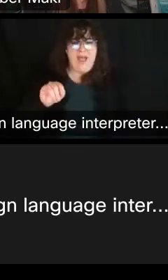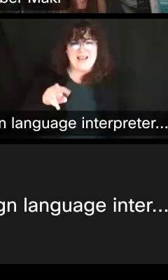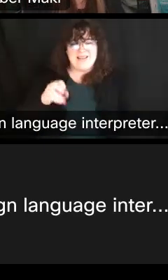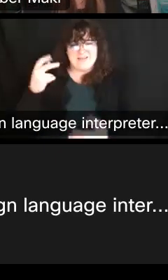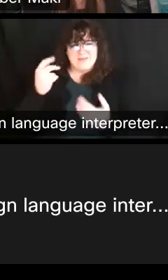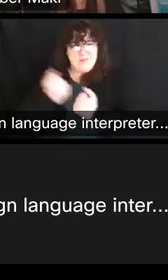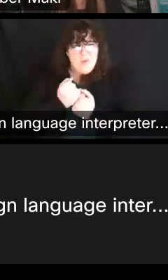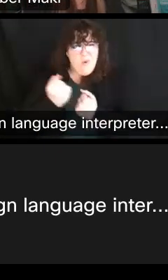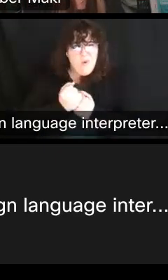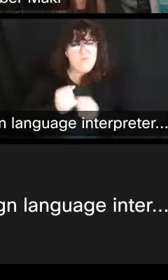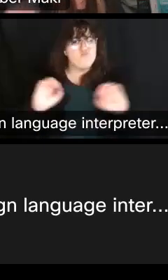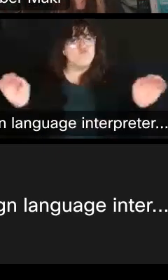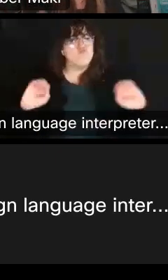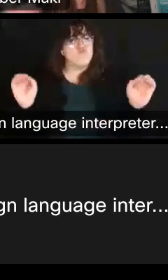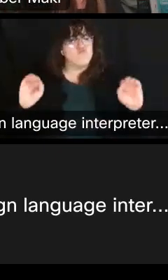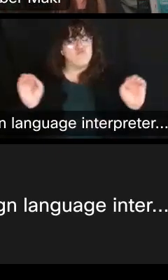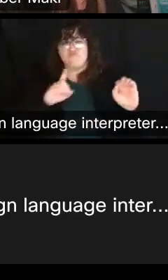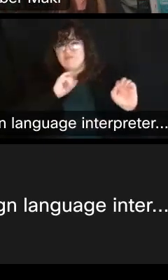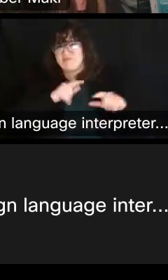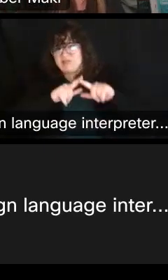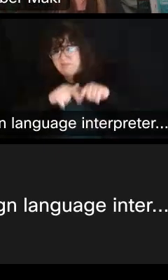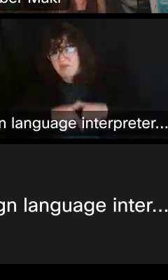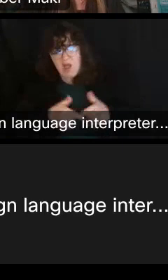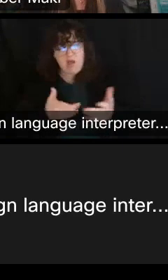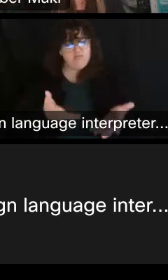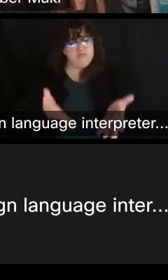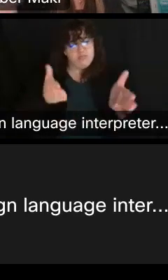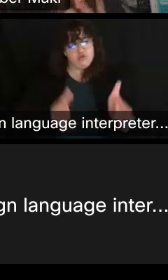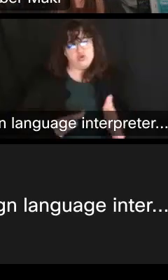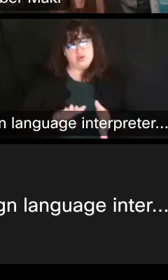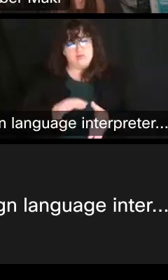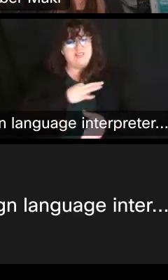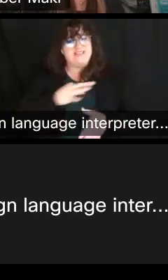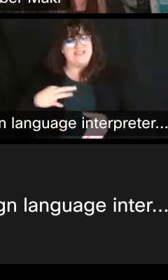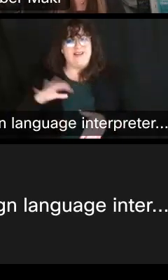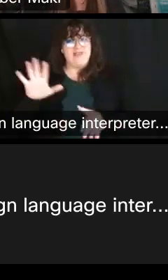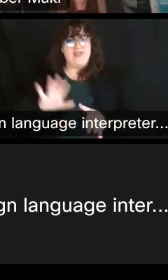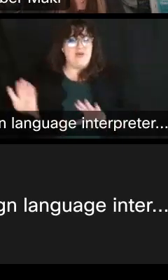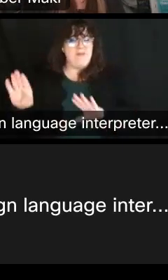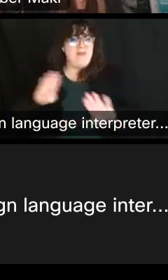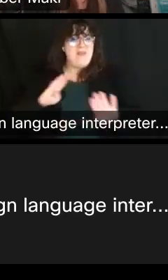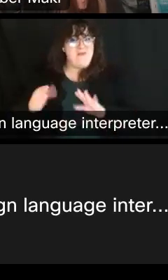they just rely on the good nature of the staff, hopefully they got great personalities and they